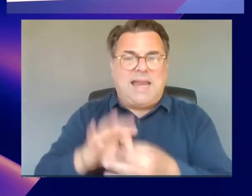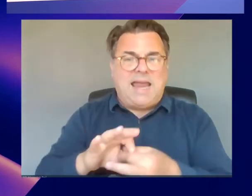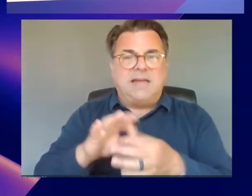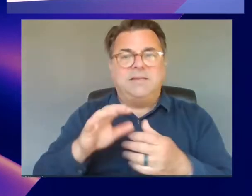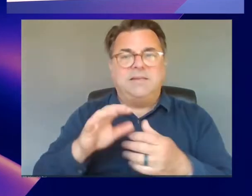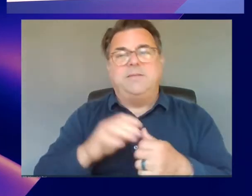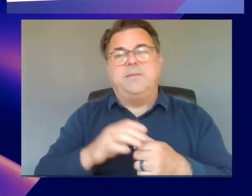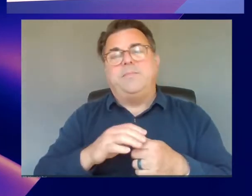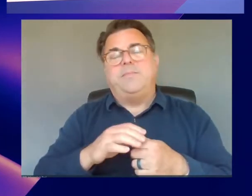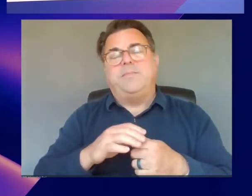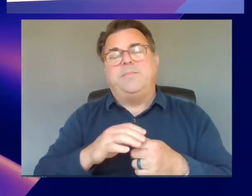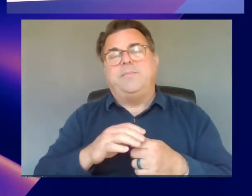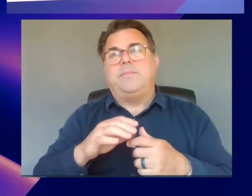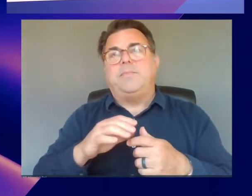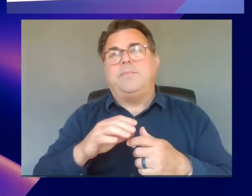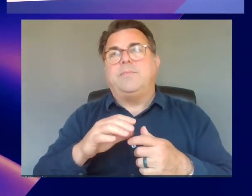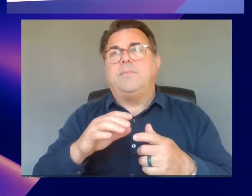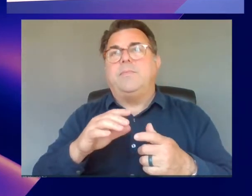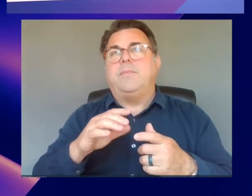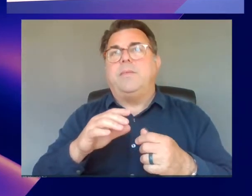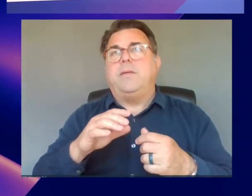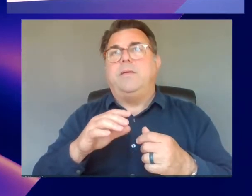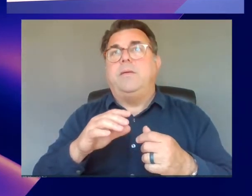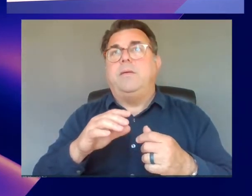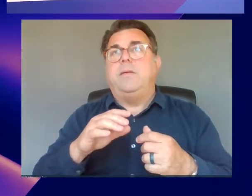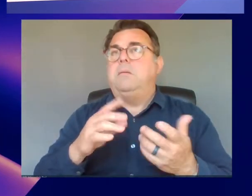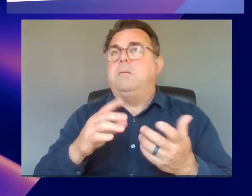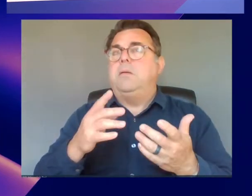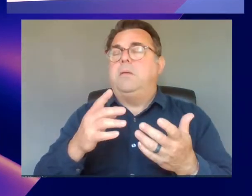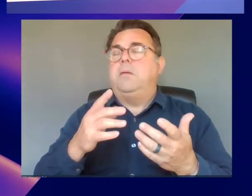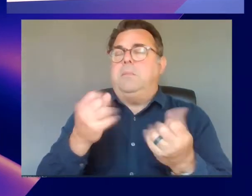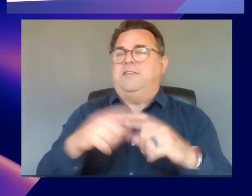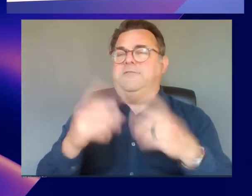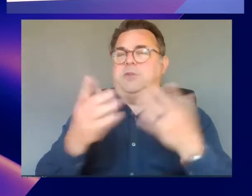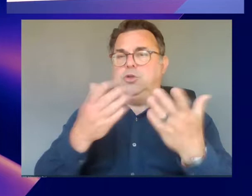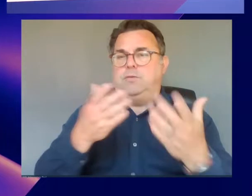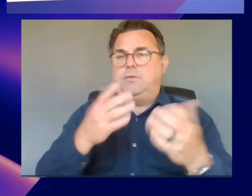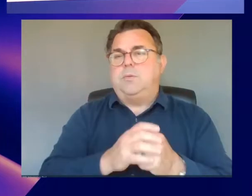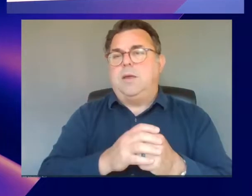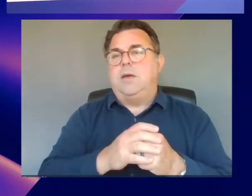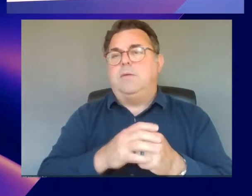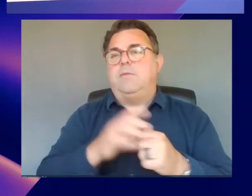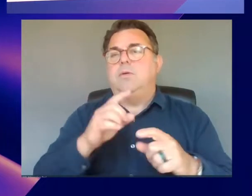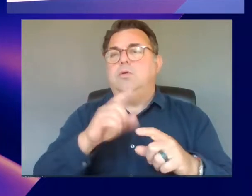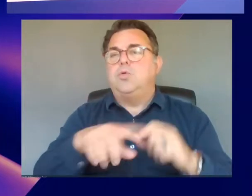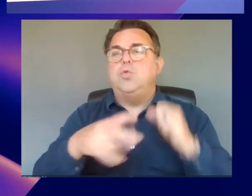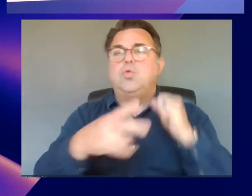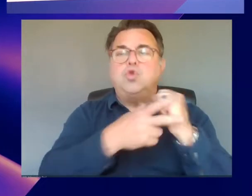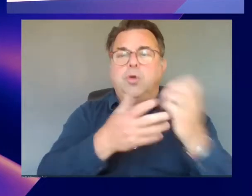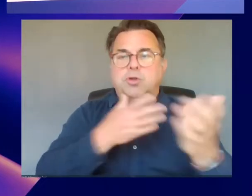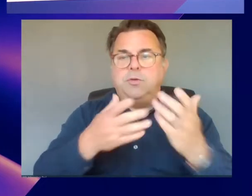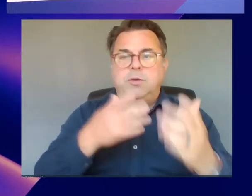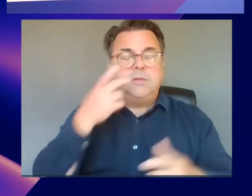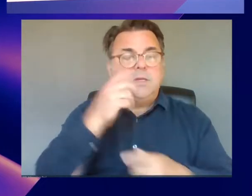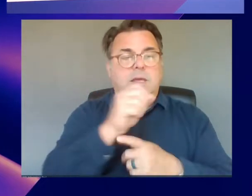Apache Kafka Connect, and it is managed service here, and we have here two storage services. If you see Amazon Kinesis Data Streams,